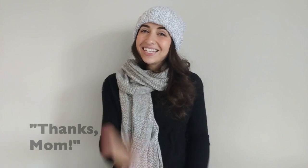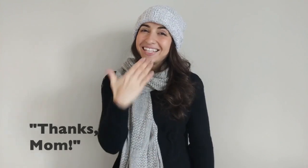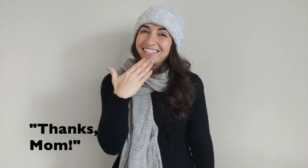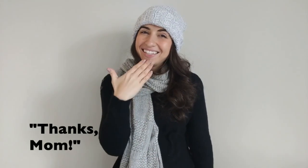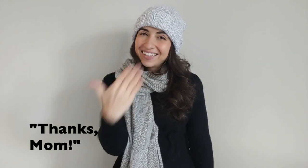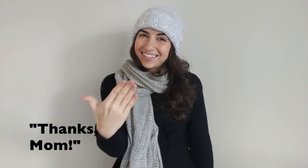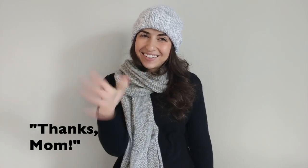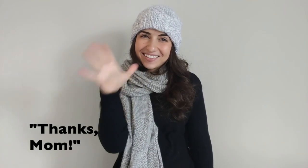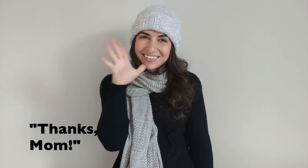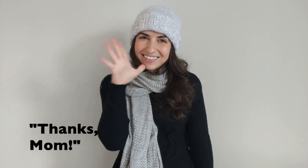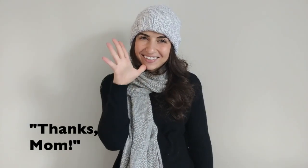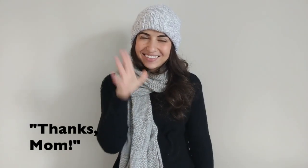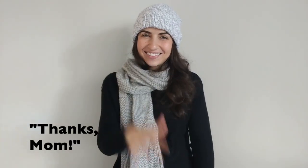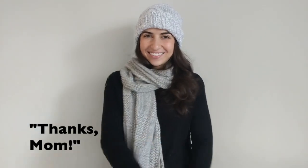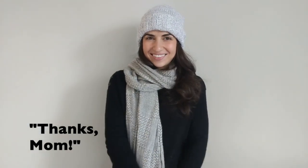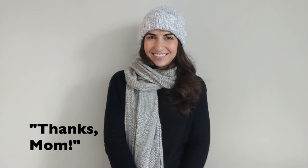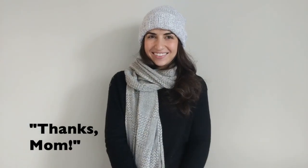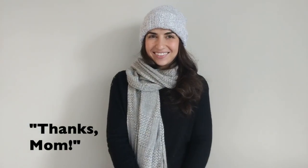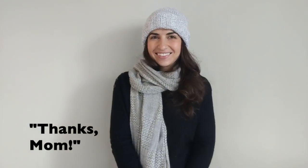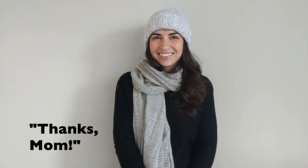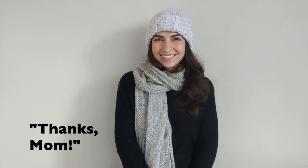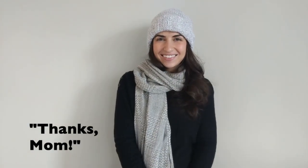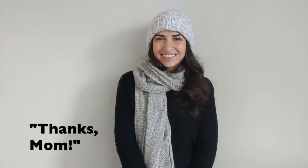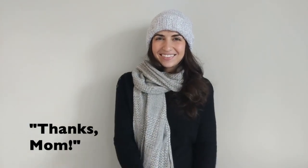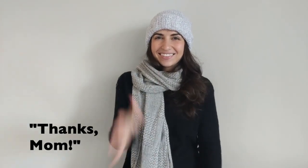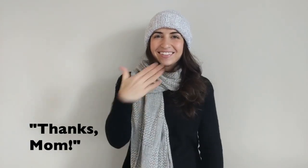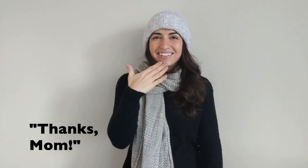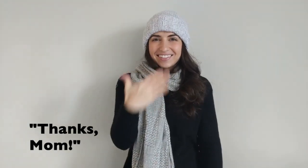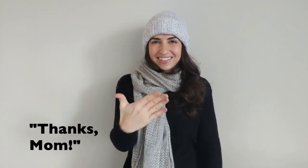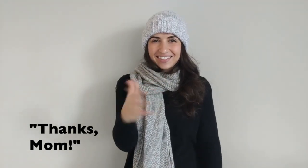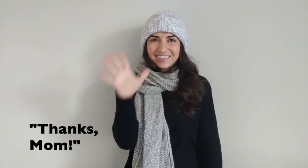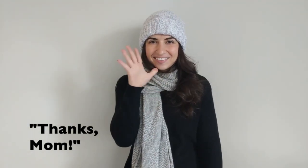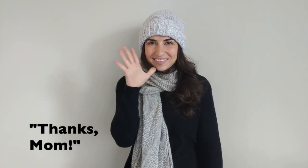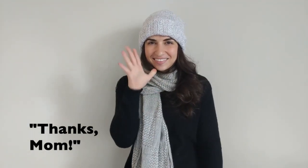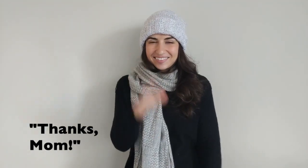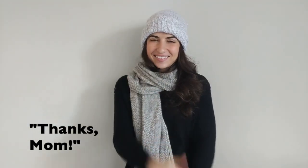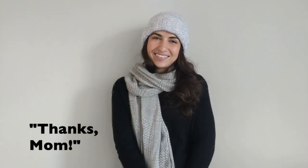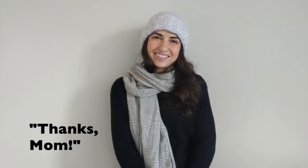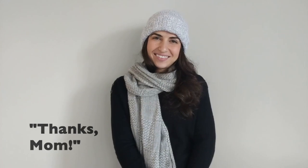"Thanks, Mom!" Thank you, Mom.